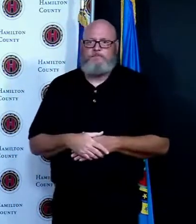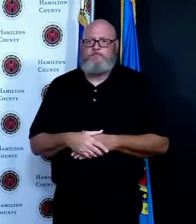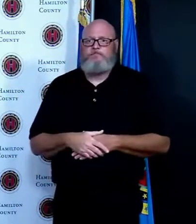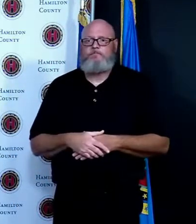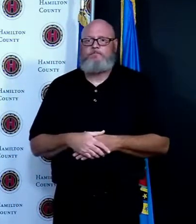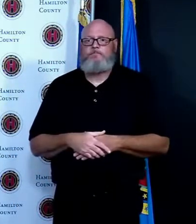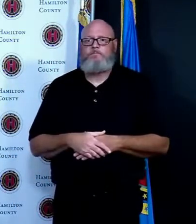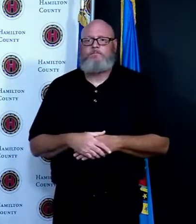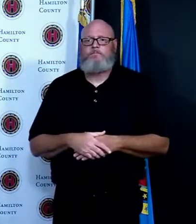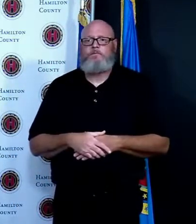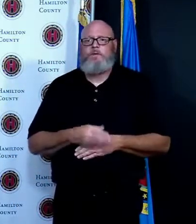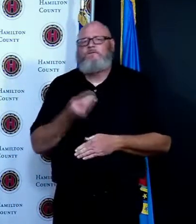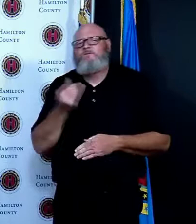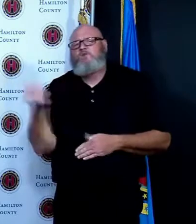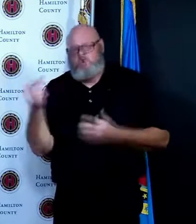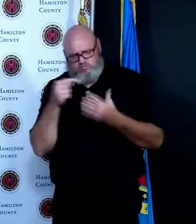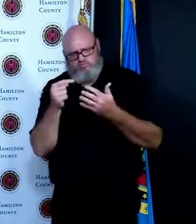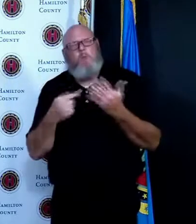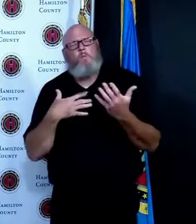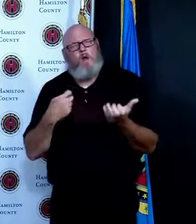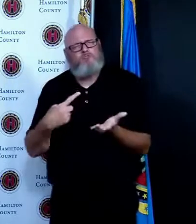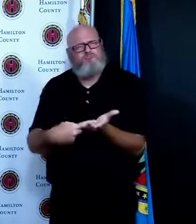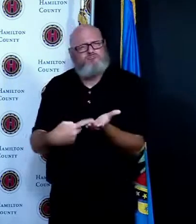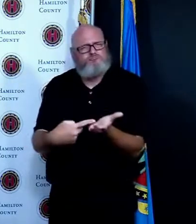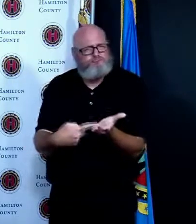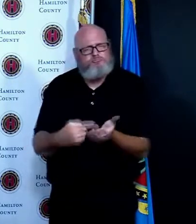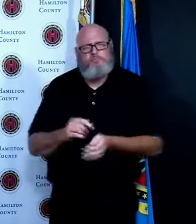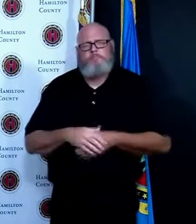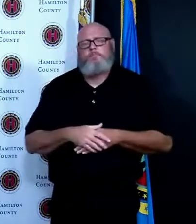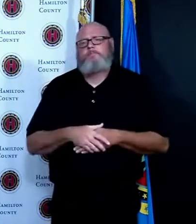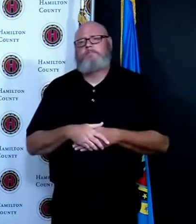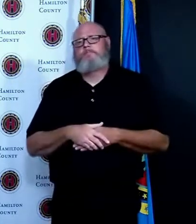you know one of our I mentioned our homeless program was one of the first that we launched